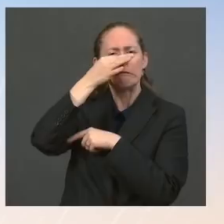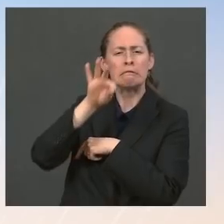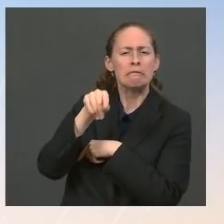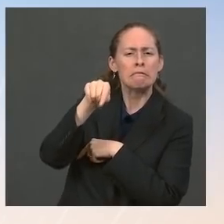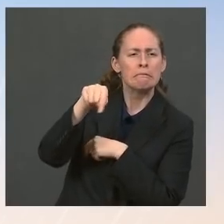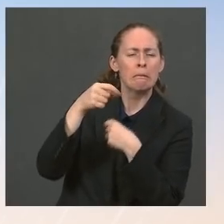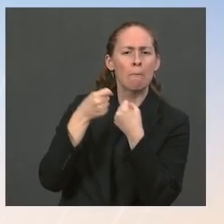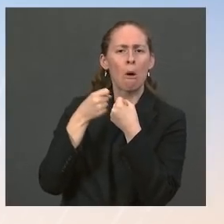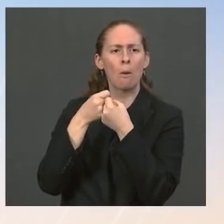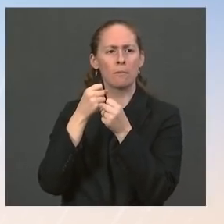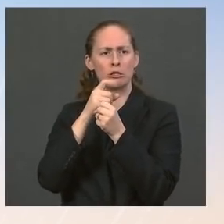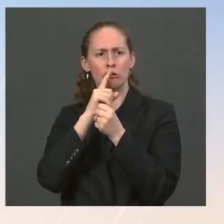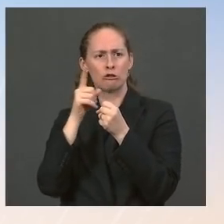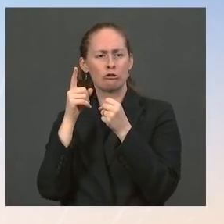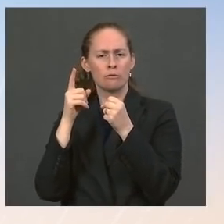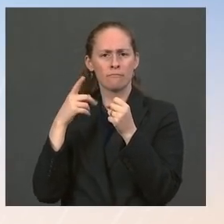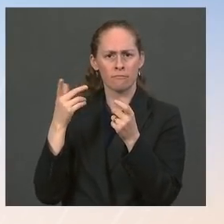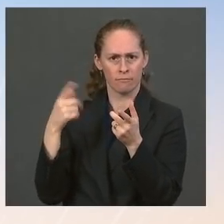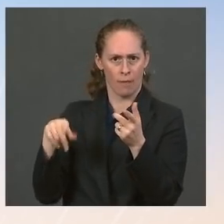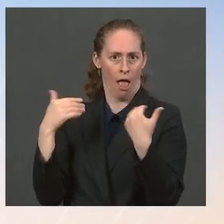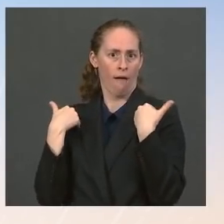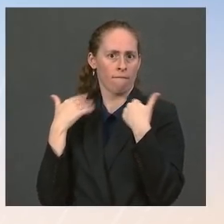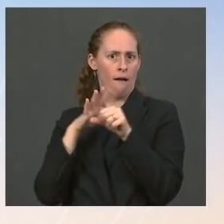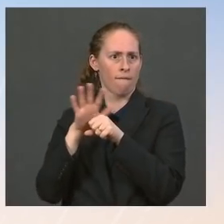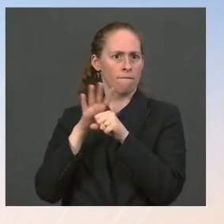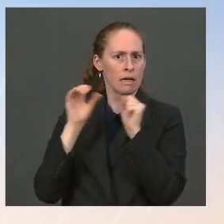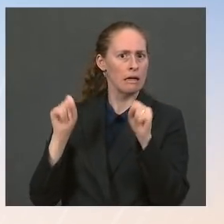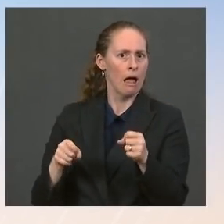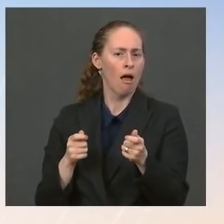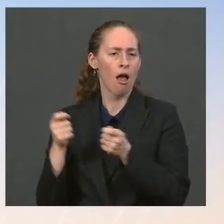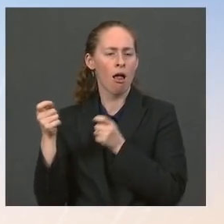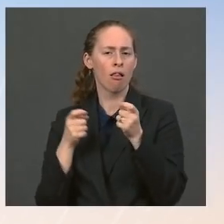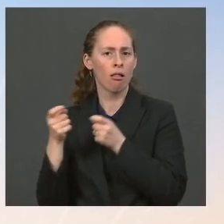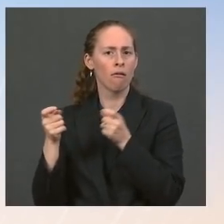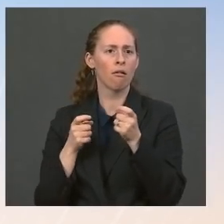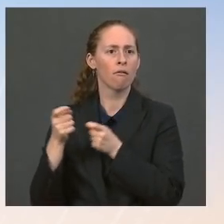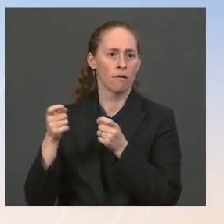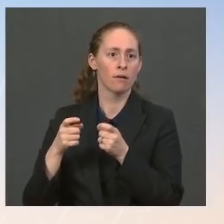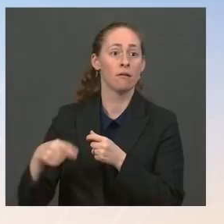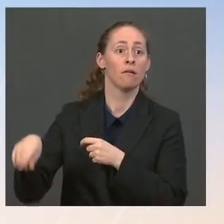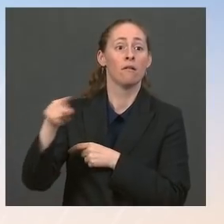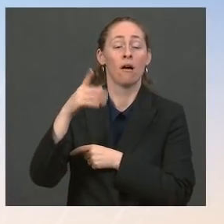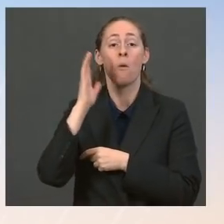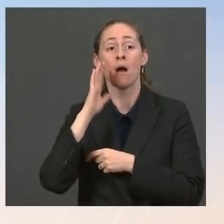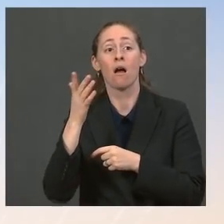and then many of them will be returned to Haiti from there.